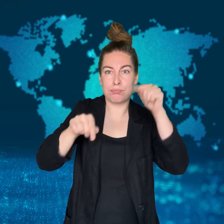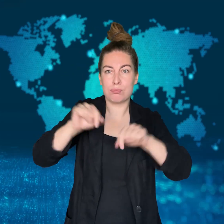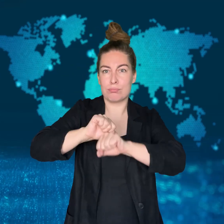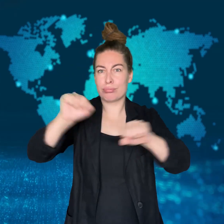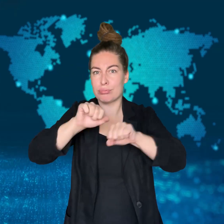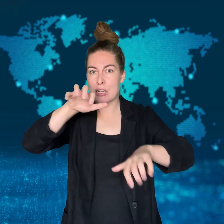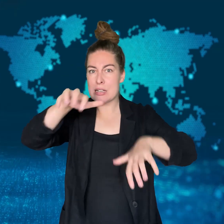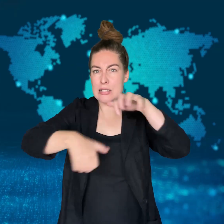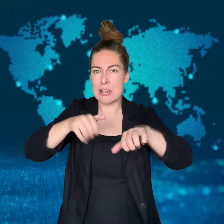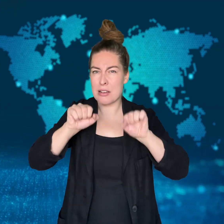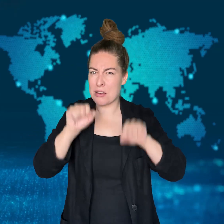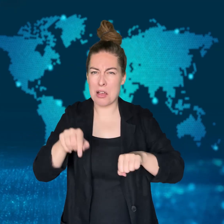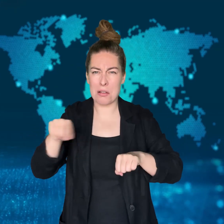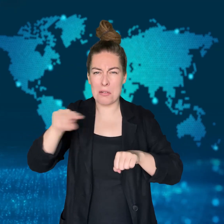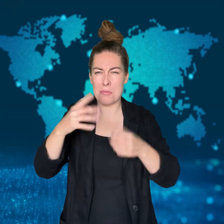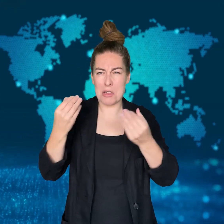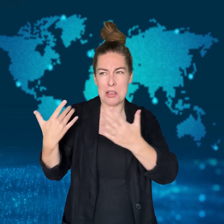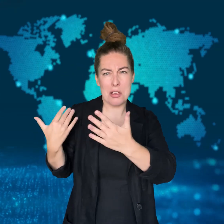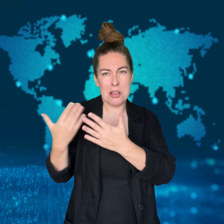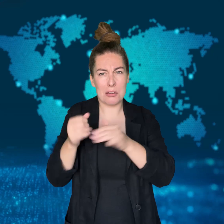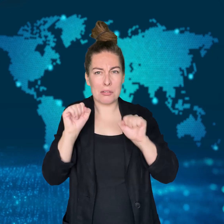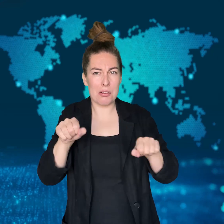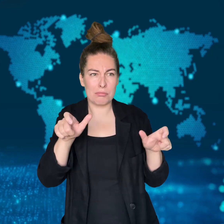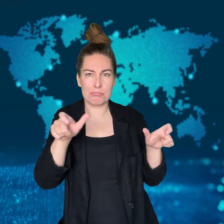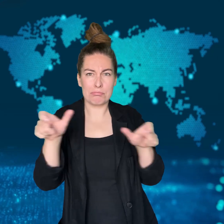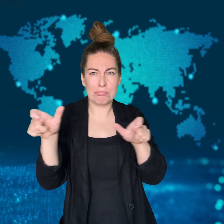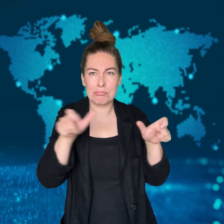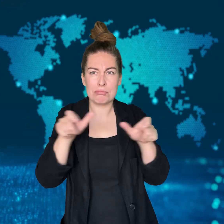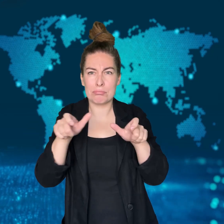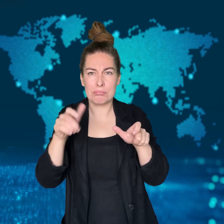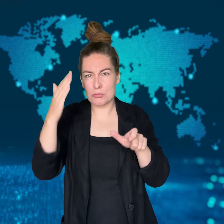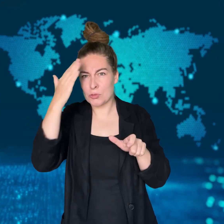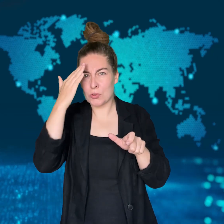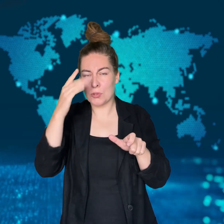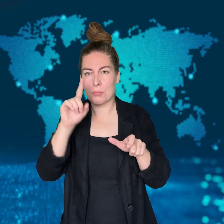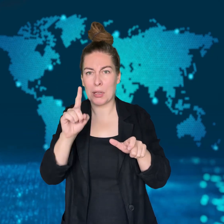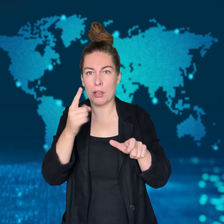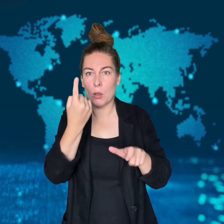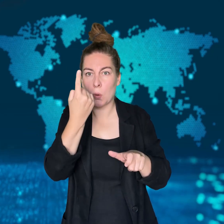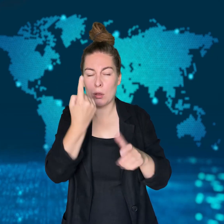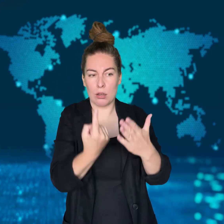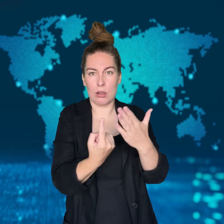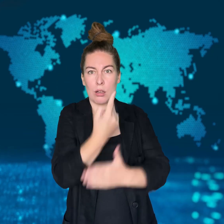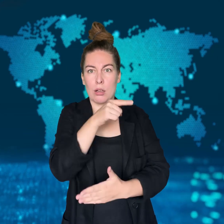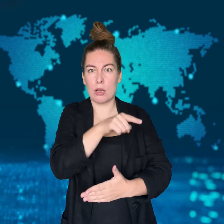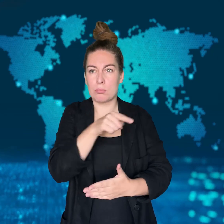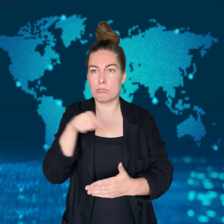execute the terror attack without Israel, the US,